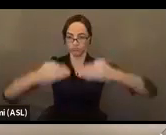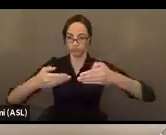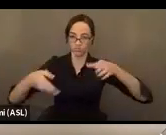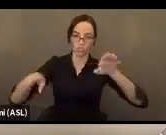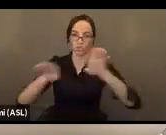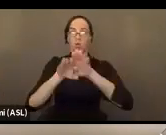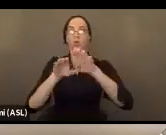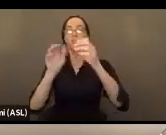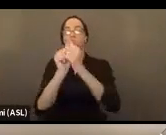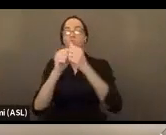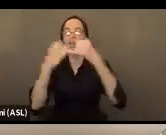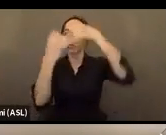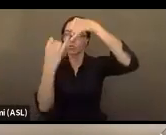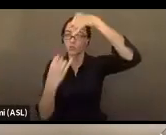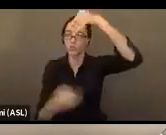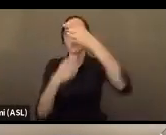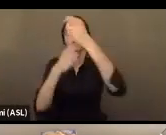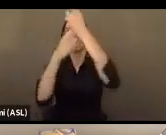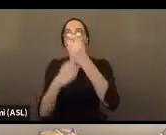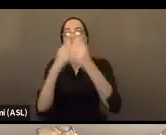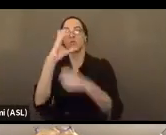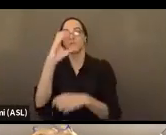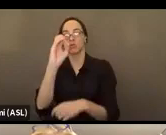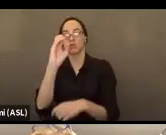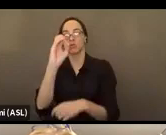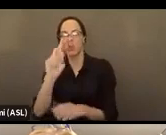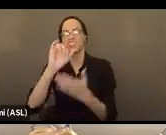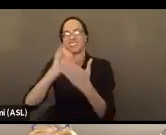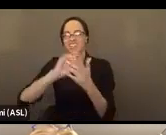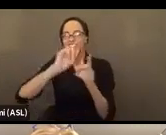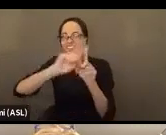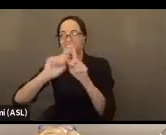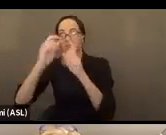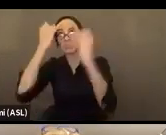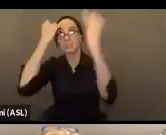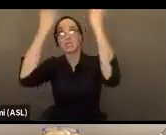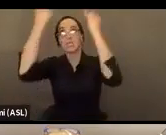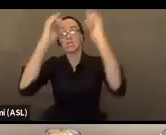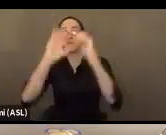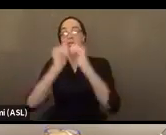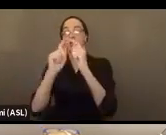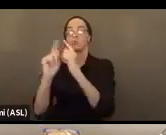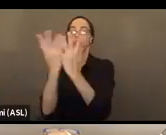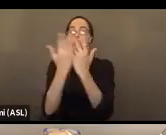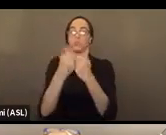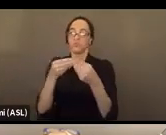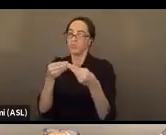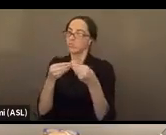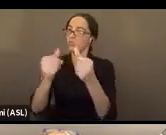think about the numerous type of events that may happen if you need to evacuate to